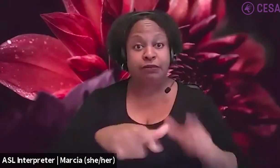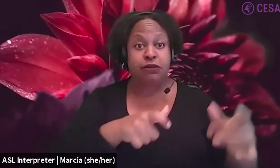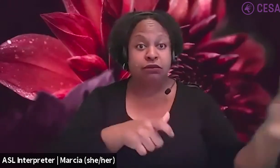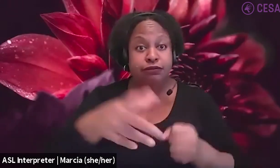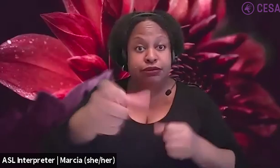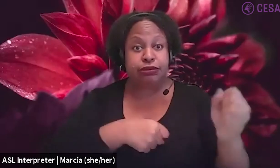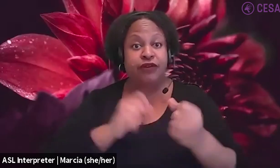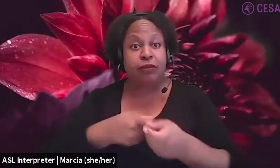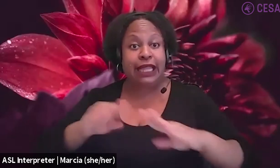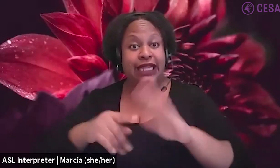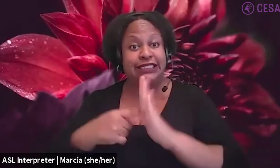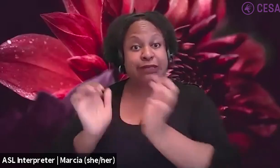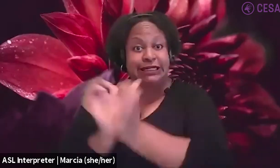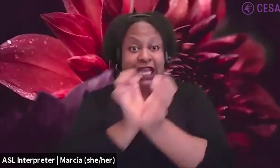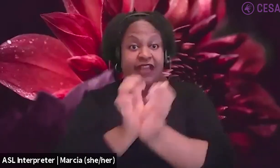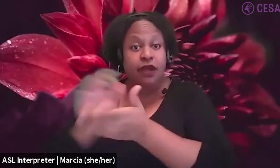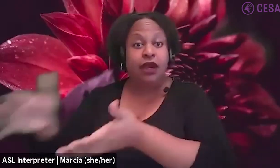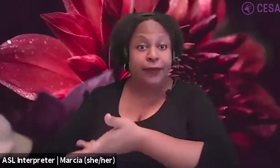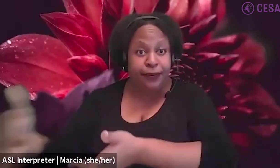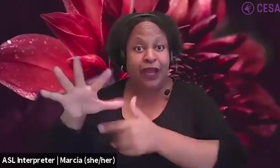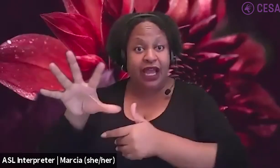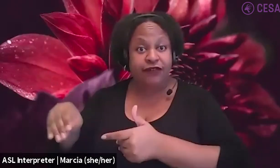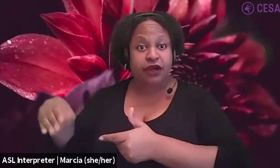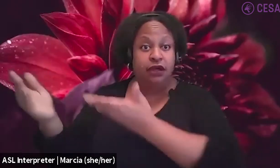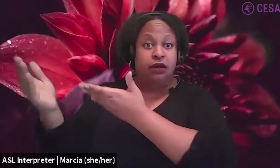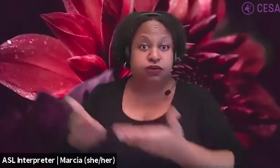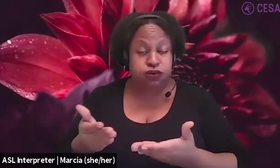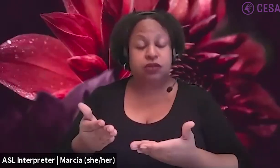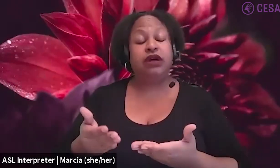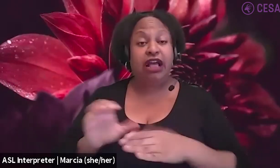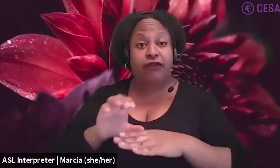slave trade and the creation of Indian Reserves and forcing African, Indigenous peoples to create